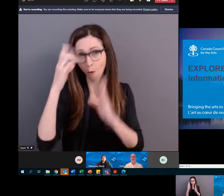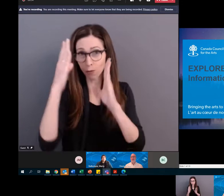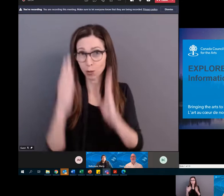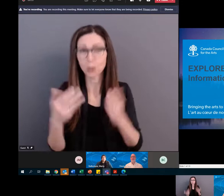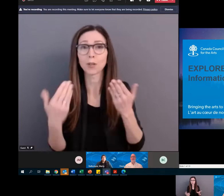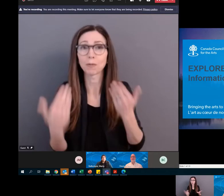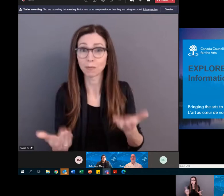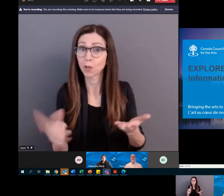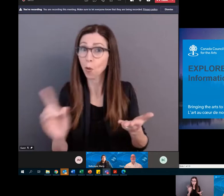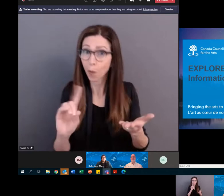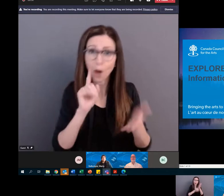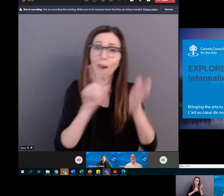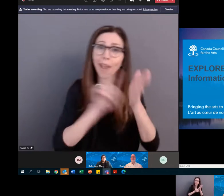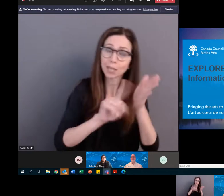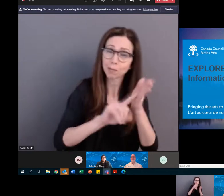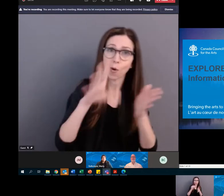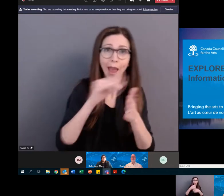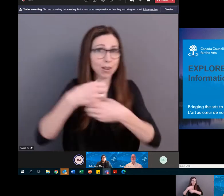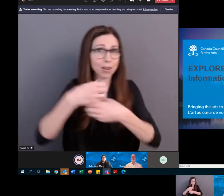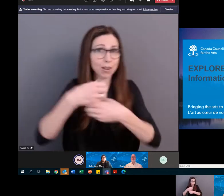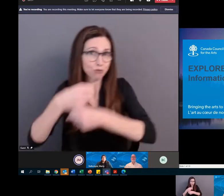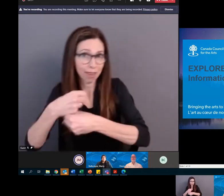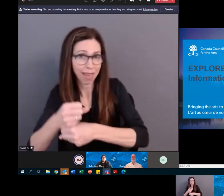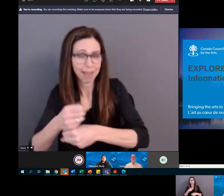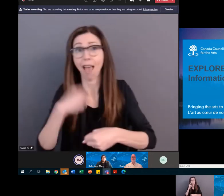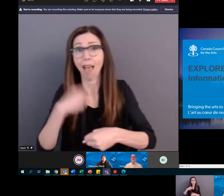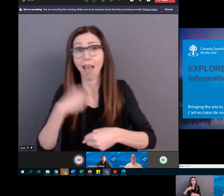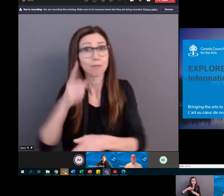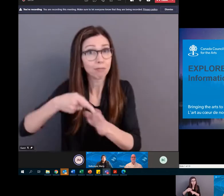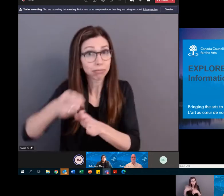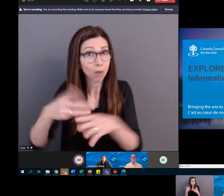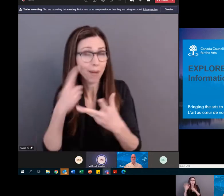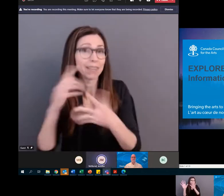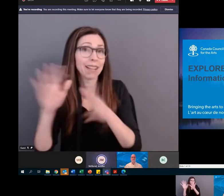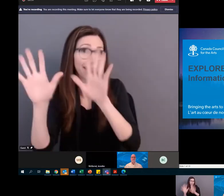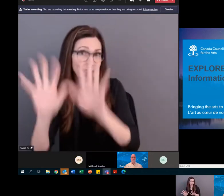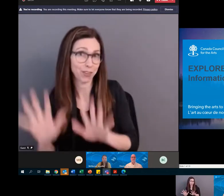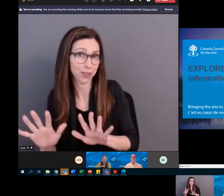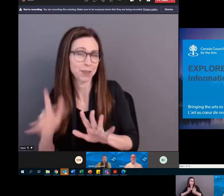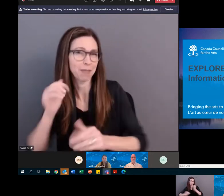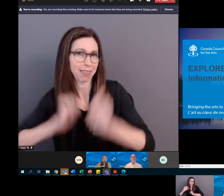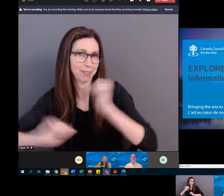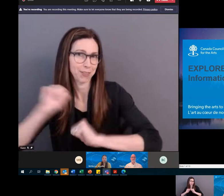artists and organizations.